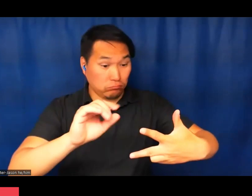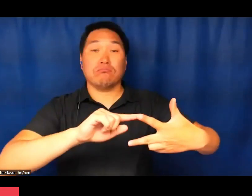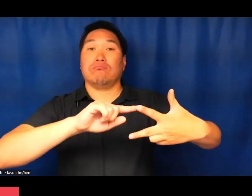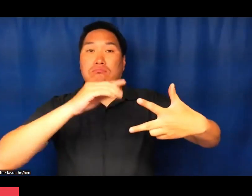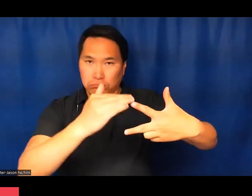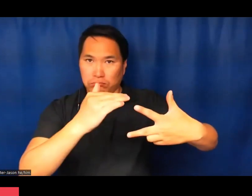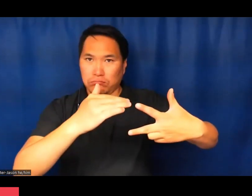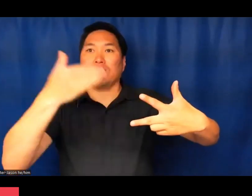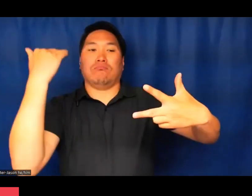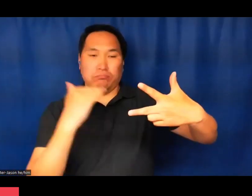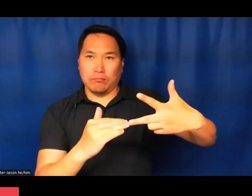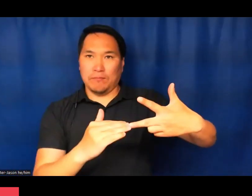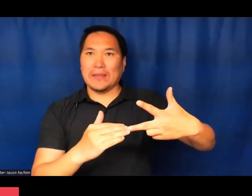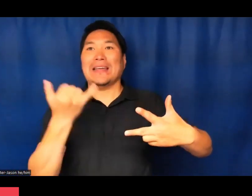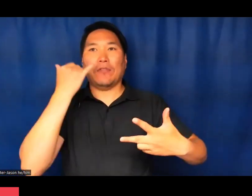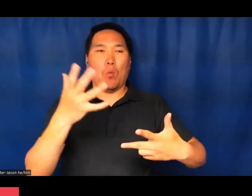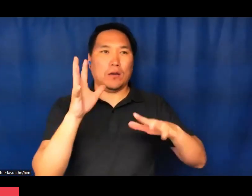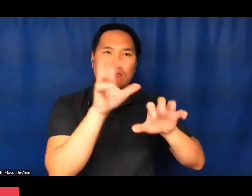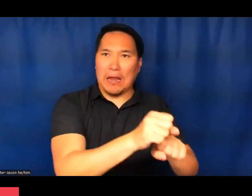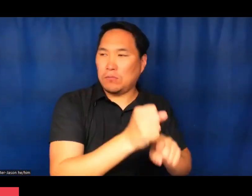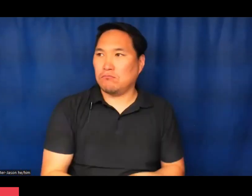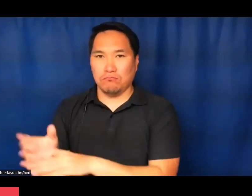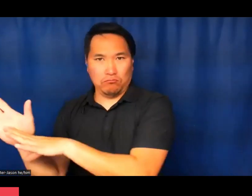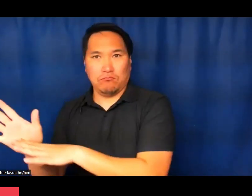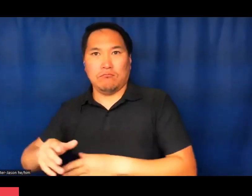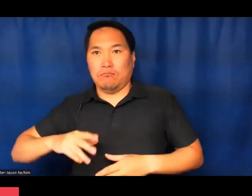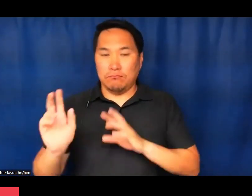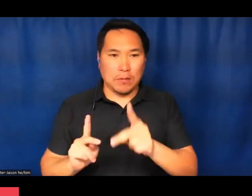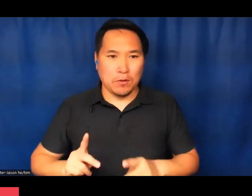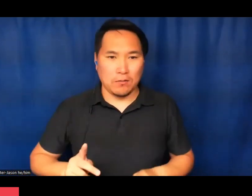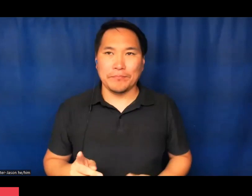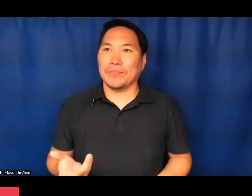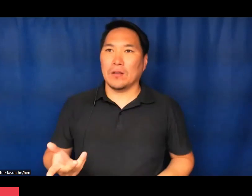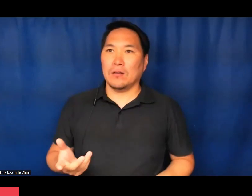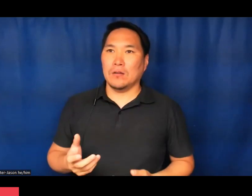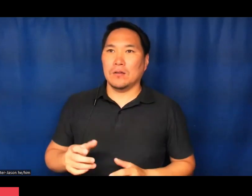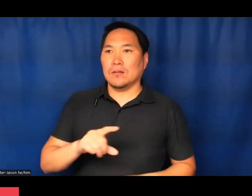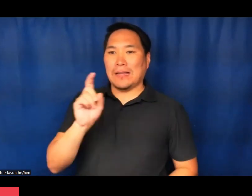and deporting authorized non-citizens.So that didn't sit well with State of Texas.